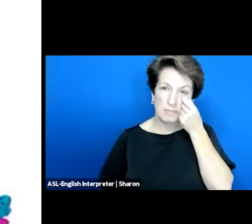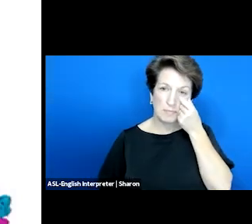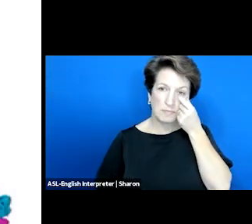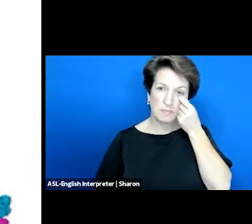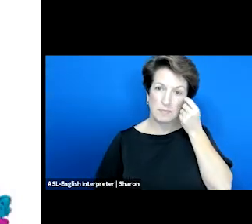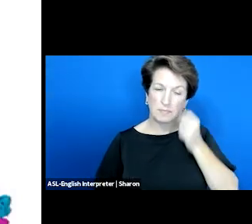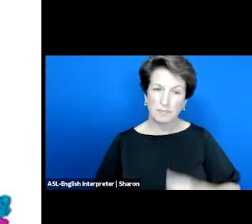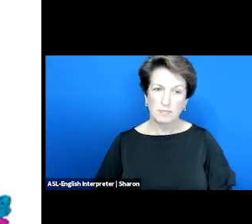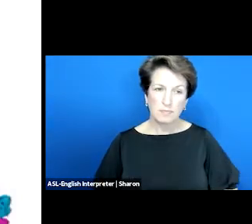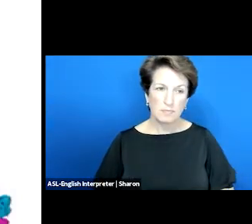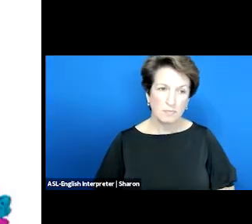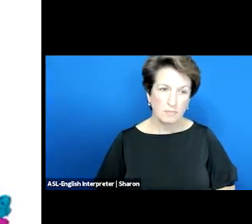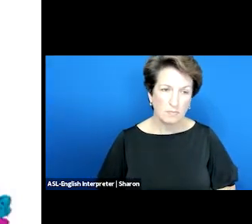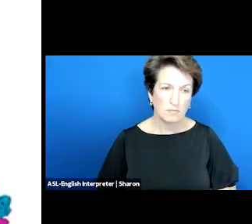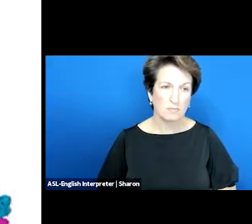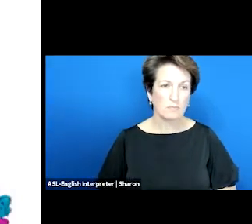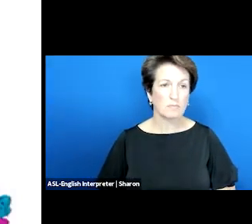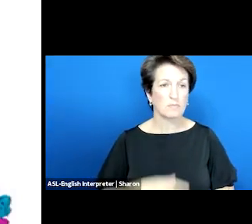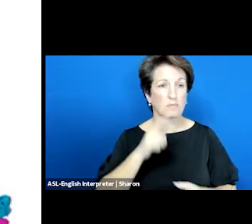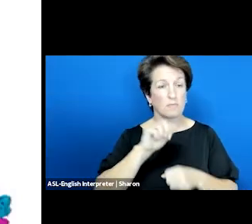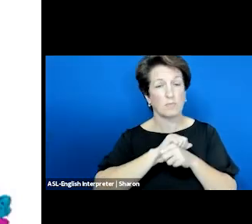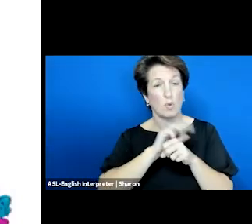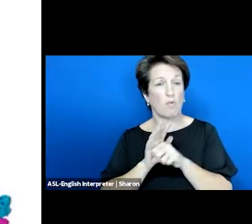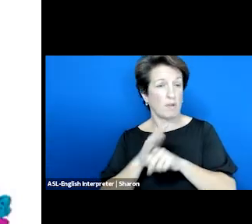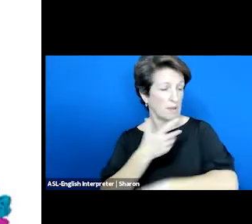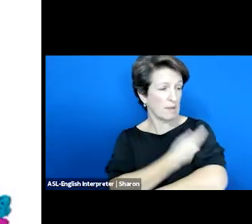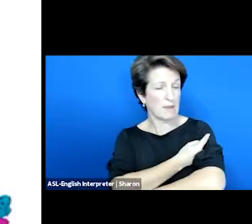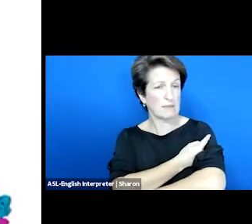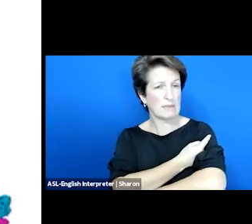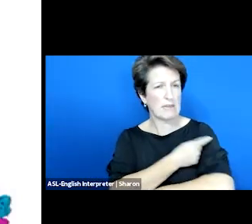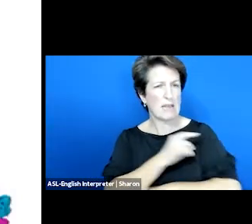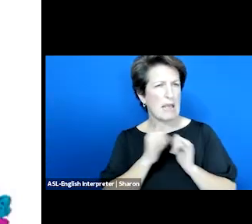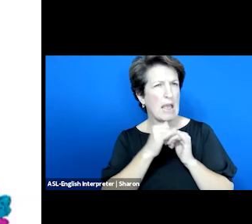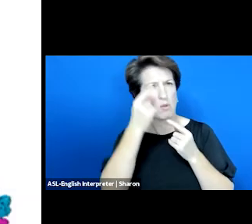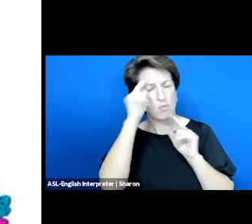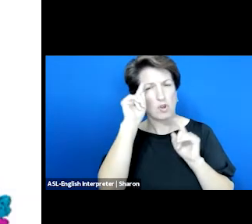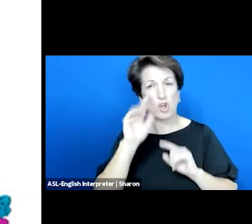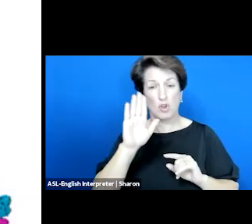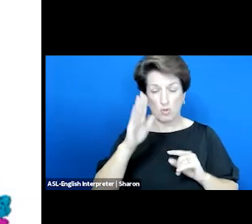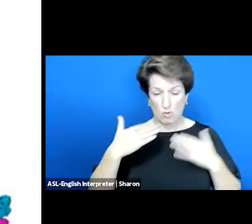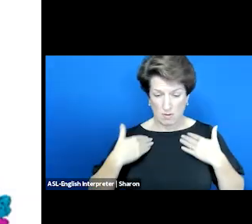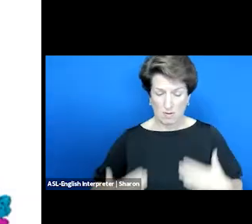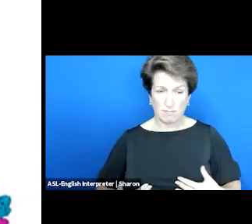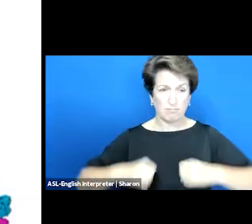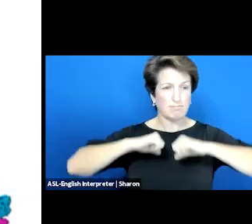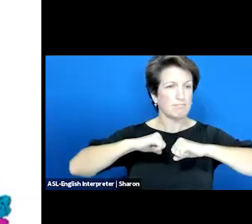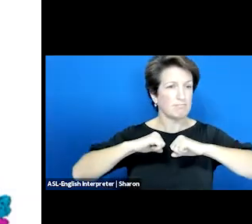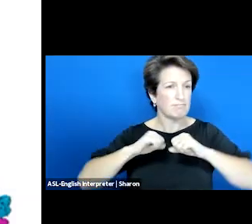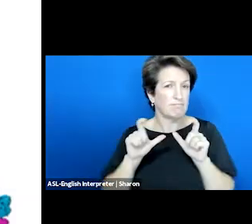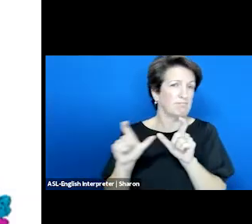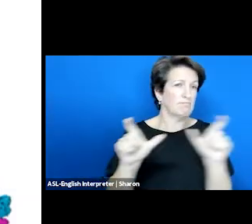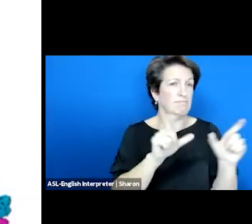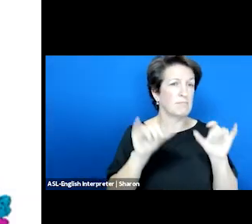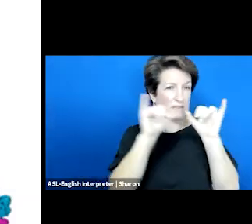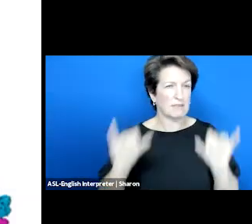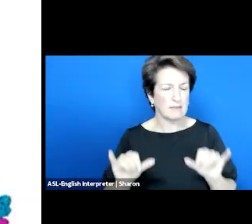and more than 7 billion